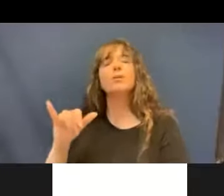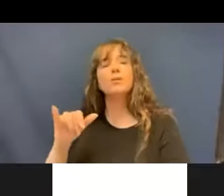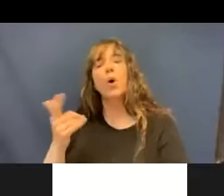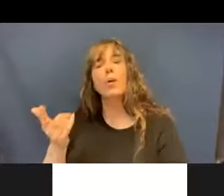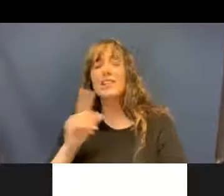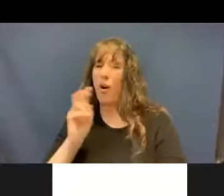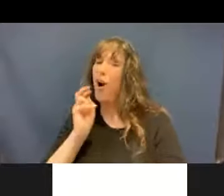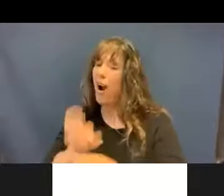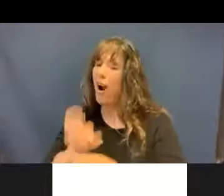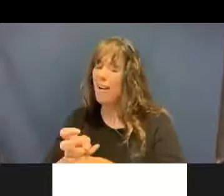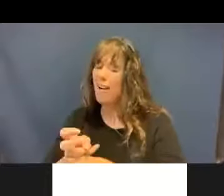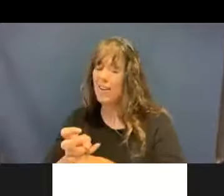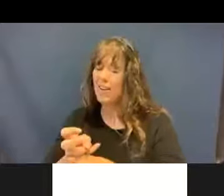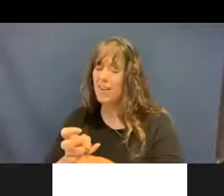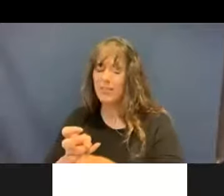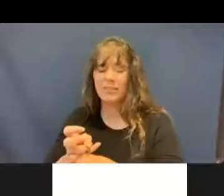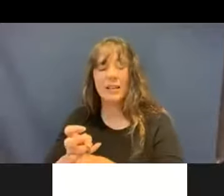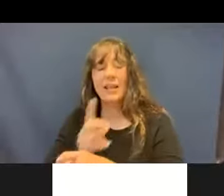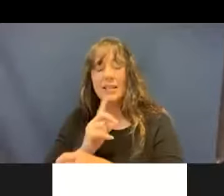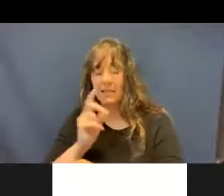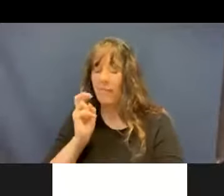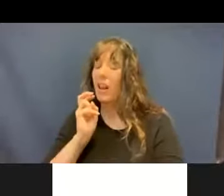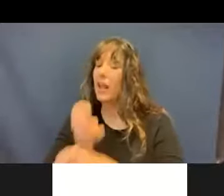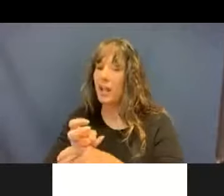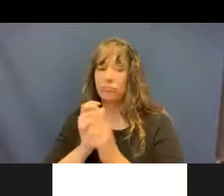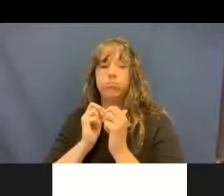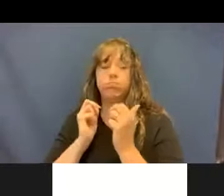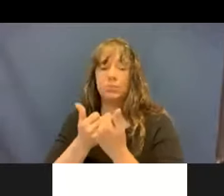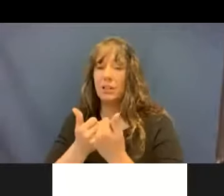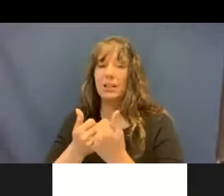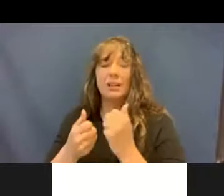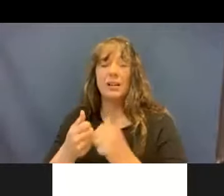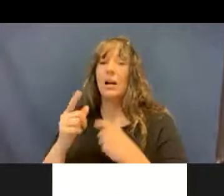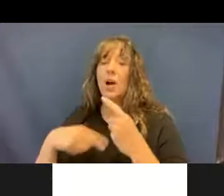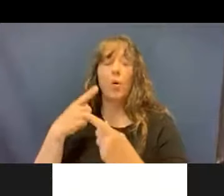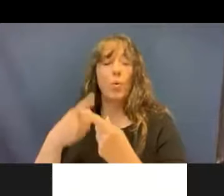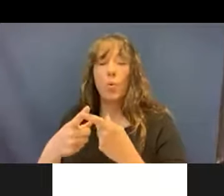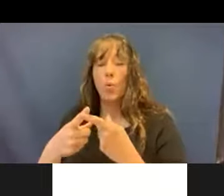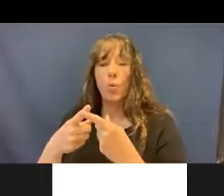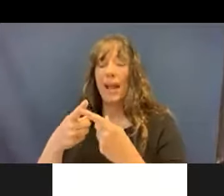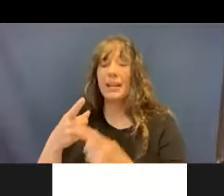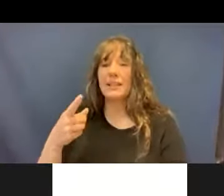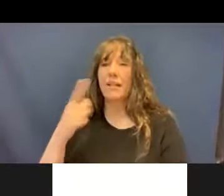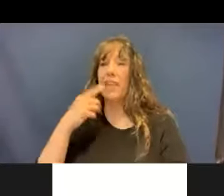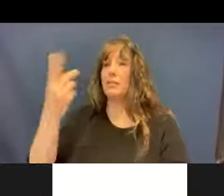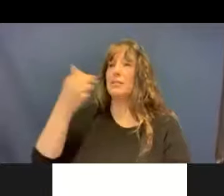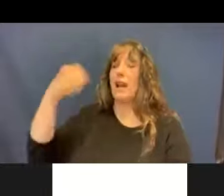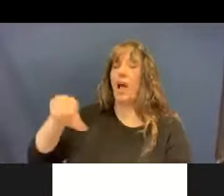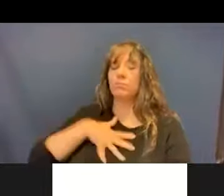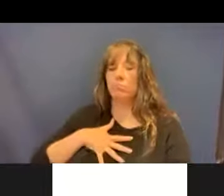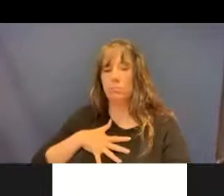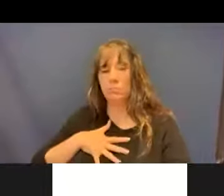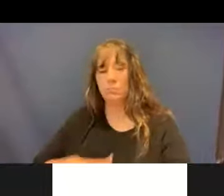definitely I get teared down every time I get a denying, and I keep fighting back, and